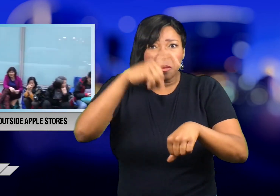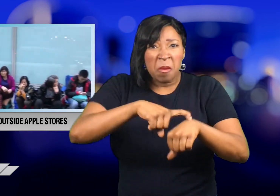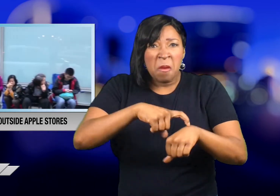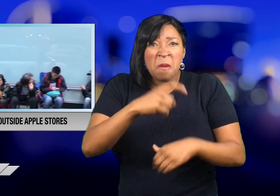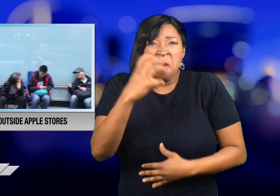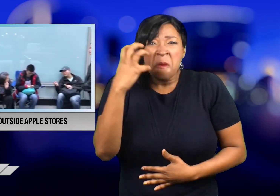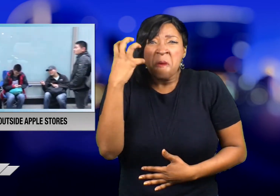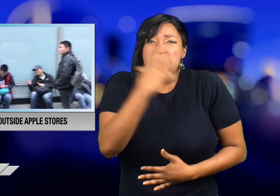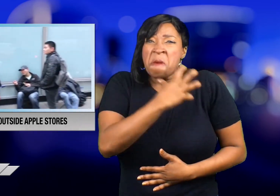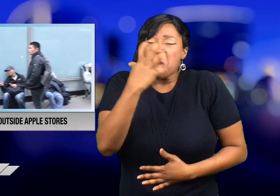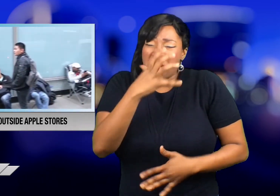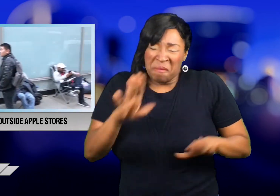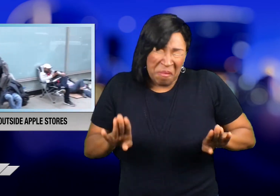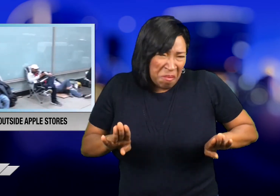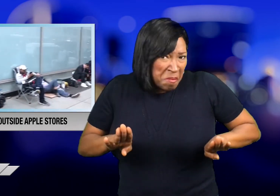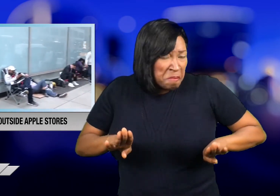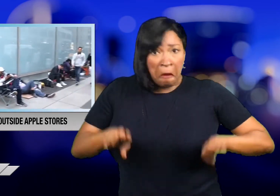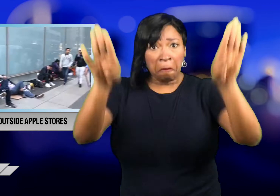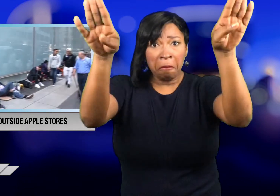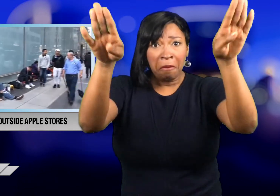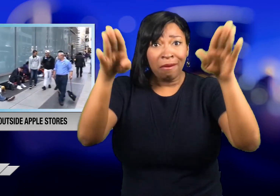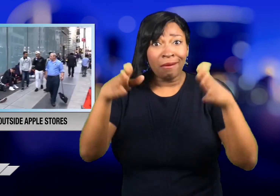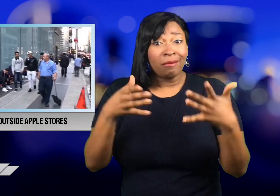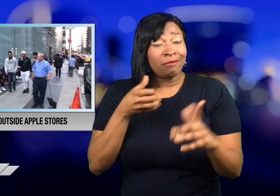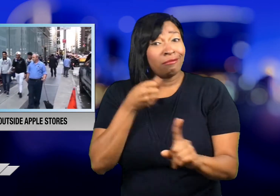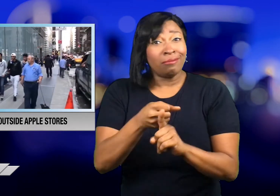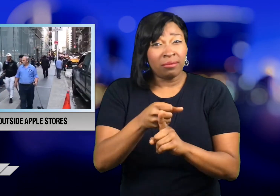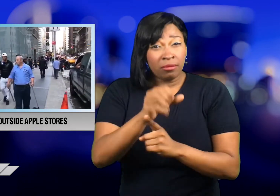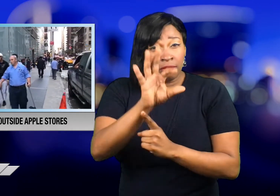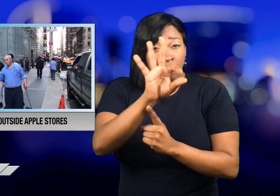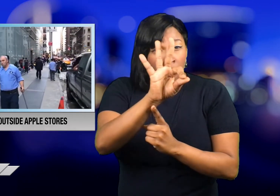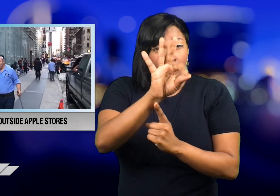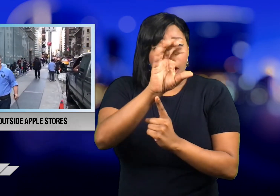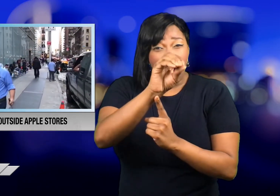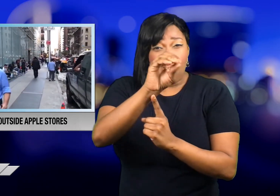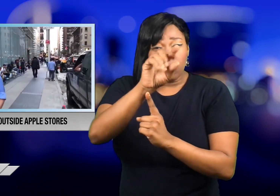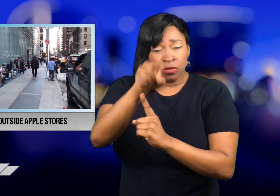market value briefly topped nine billion dollars